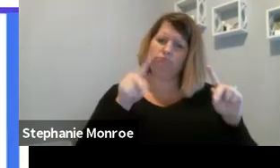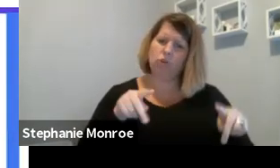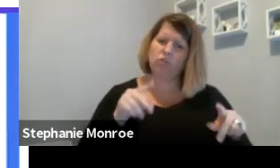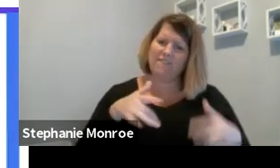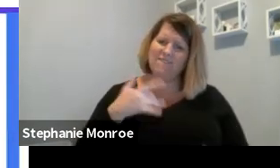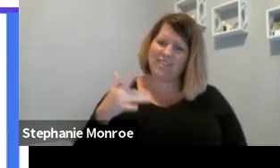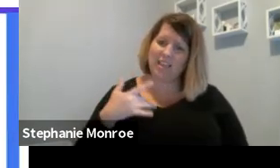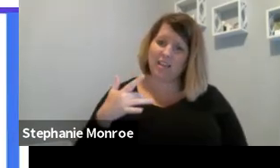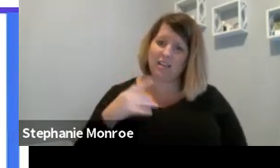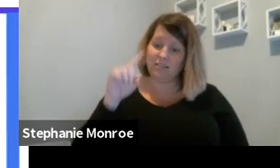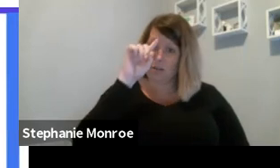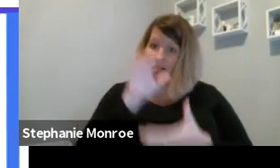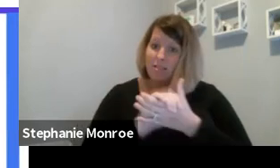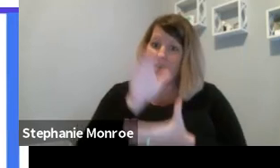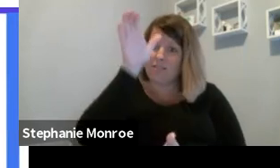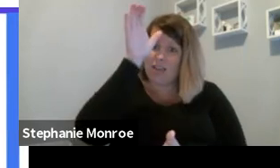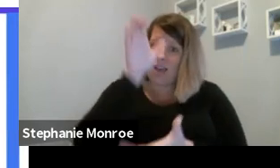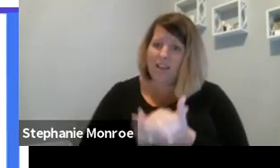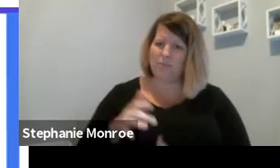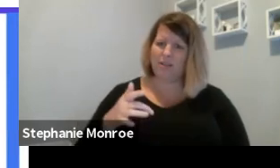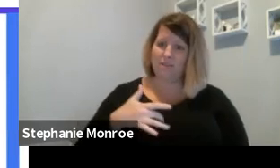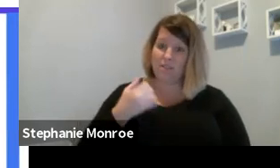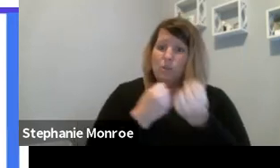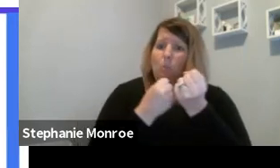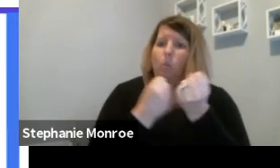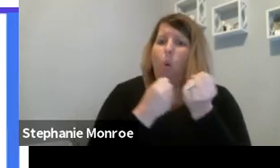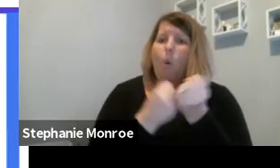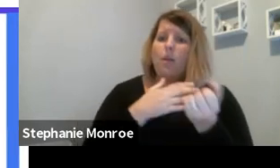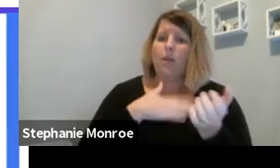Do you believe the husband feels supported in his medical condition?